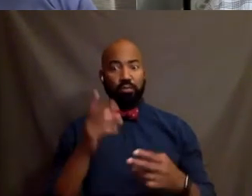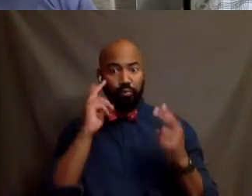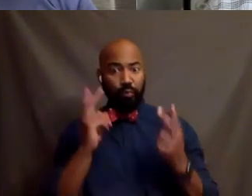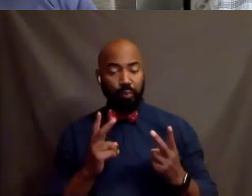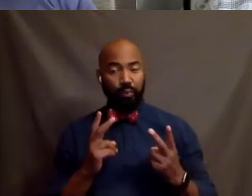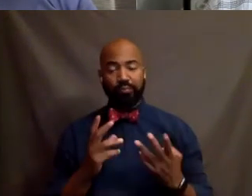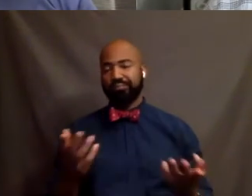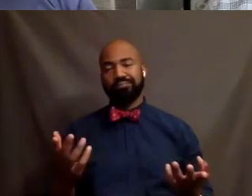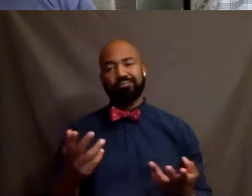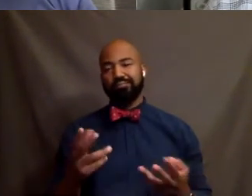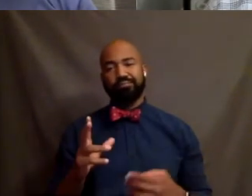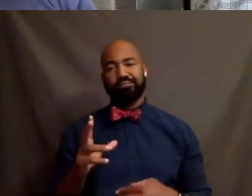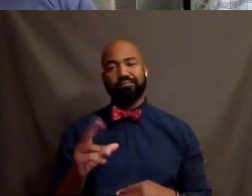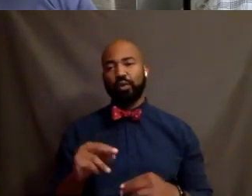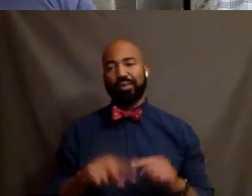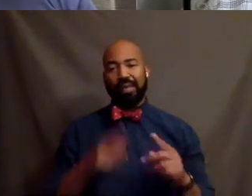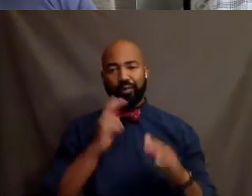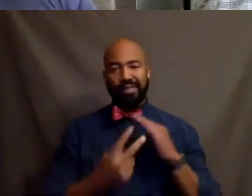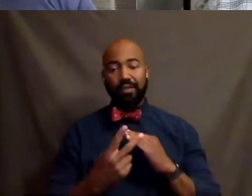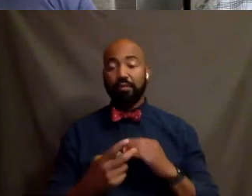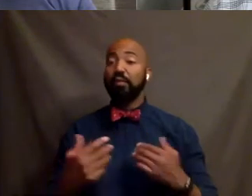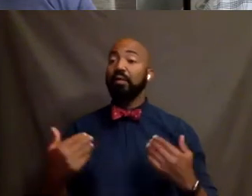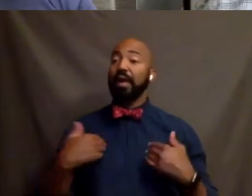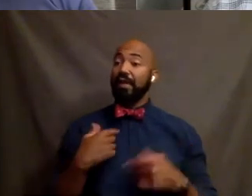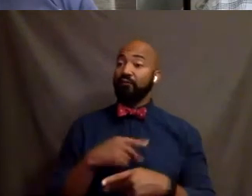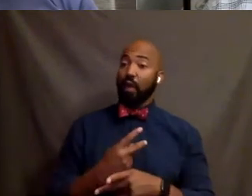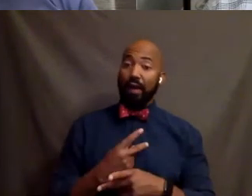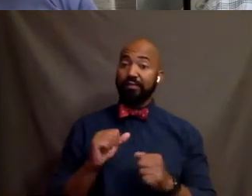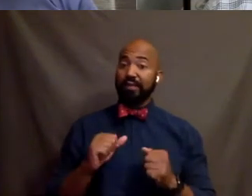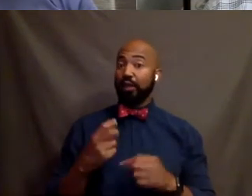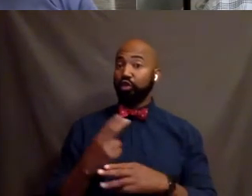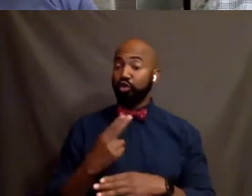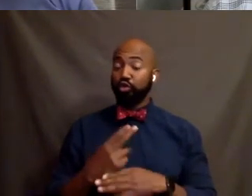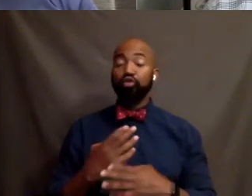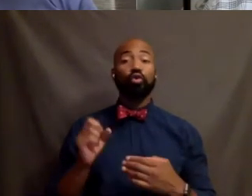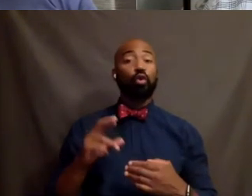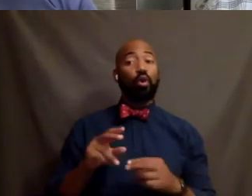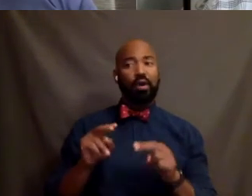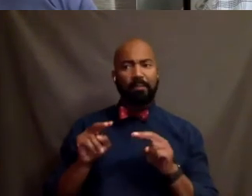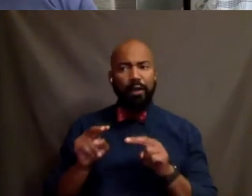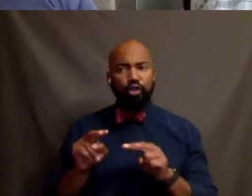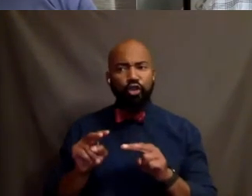or we can also just continue to monitor for those changes. I know that in the Inclusion health clinic,